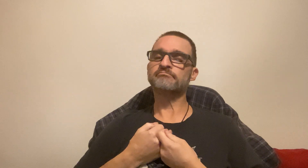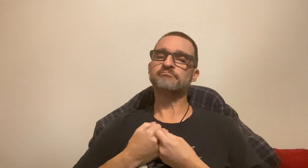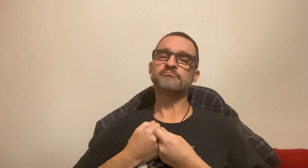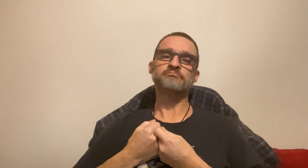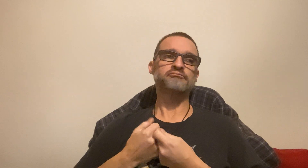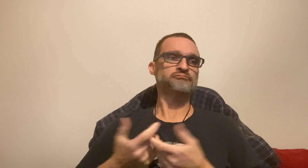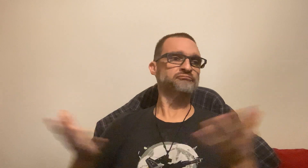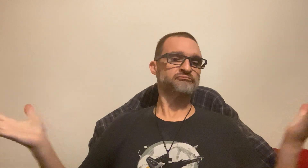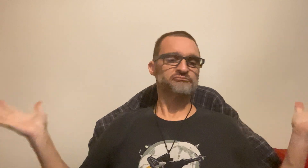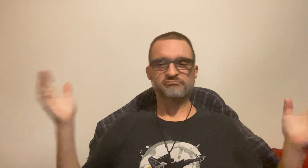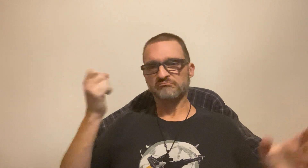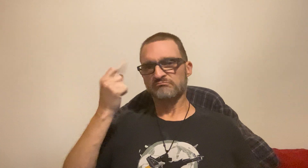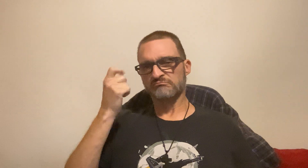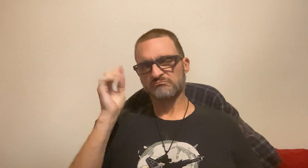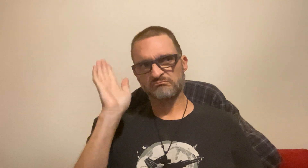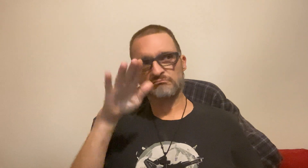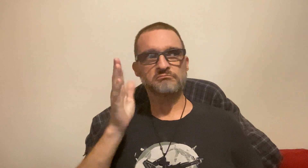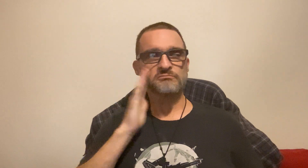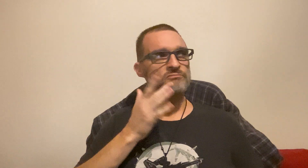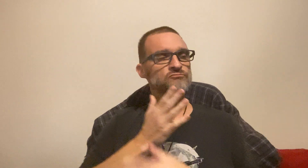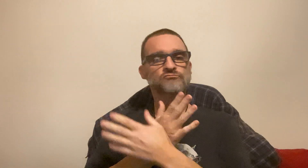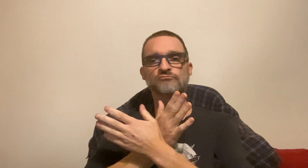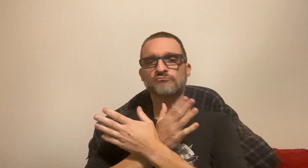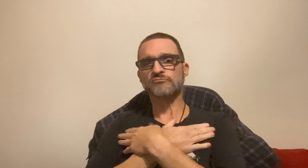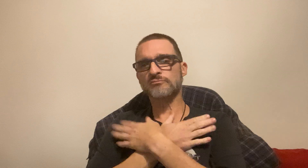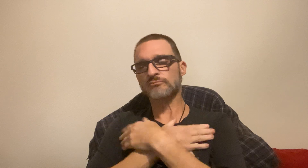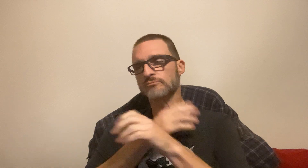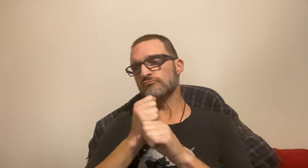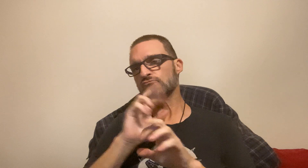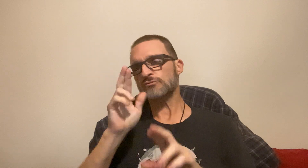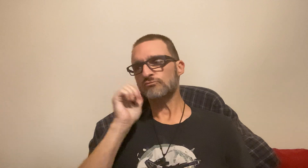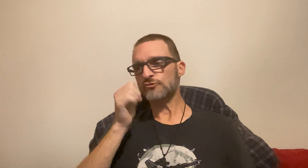All that caused my wife to feel completely worn out. I understood how she felt and told her go ahead go to bed and rest.